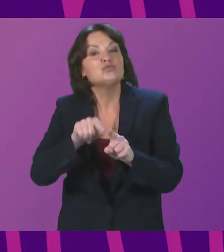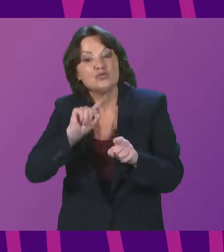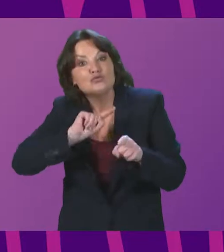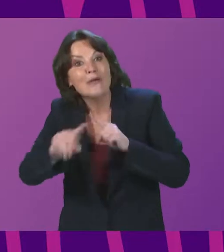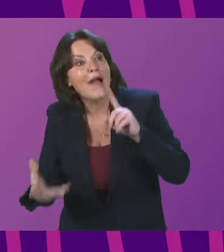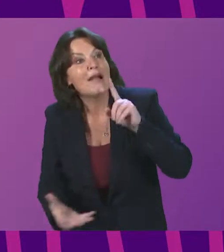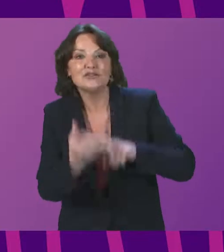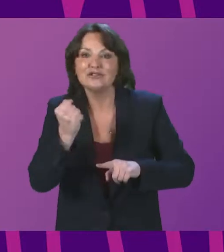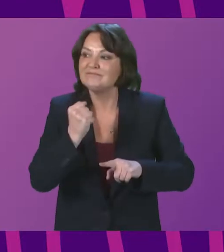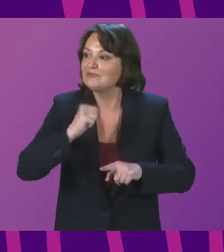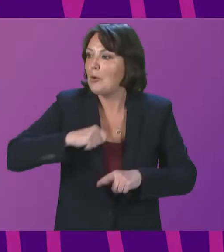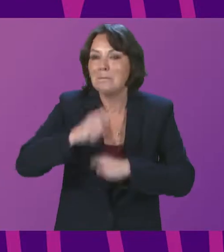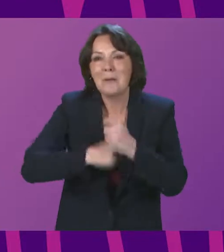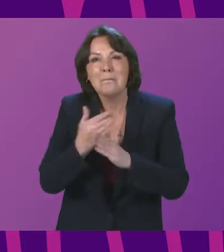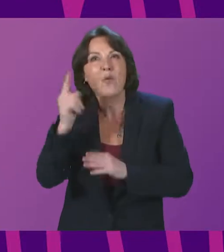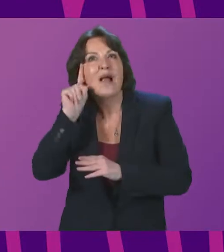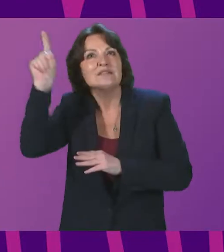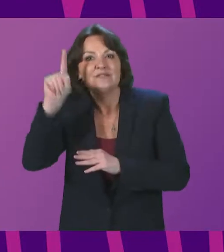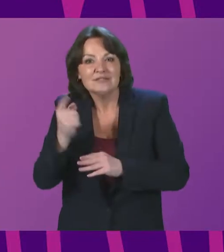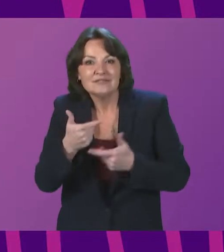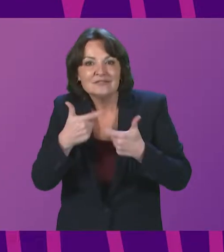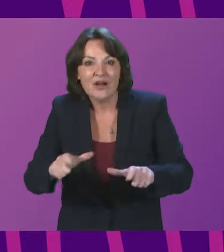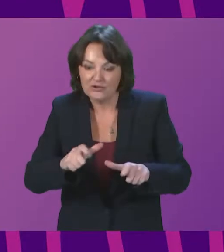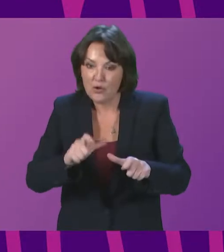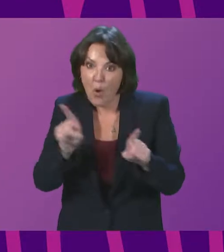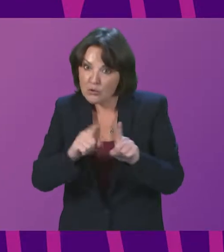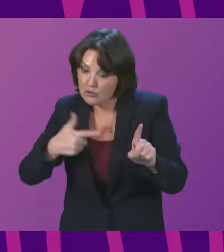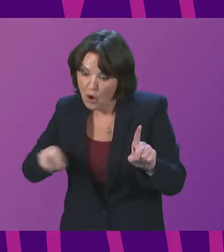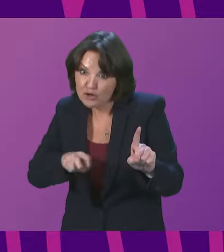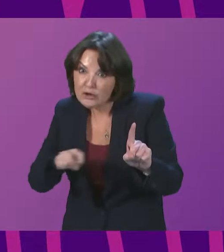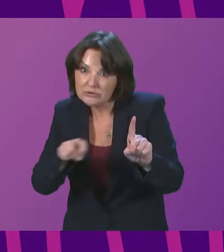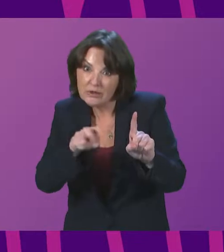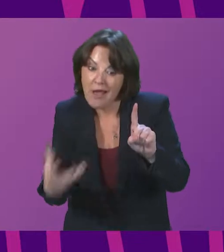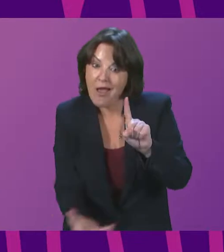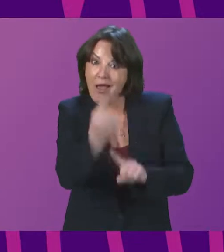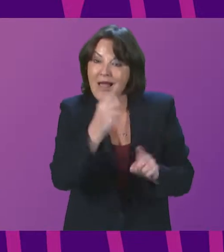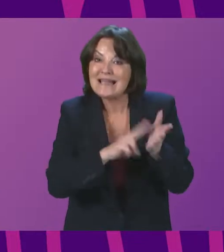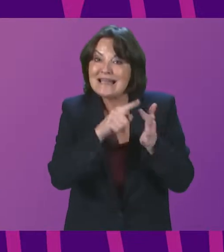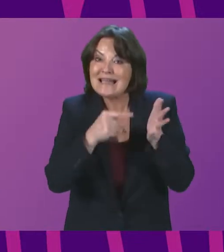a more innovative country, completing our journey to net zero and ensuring place-based